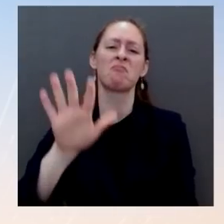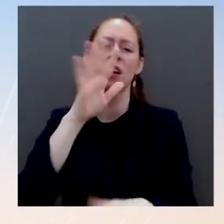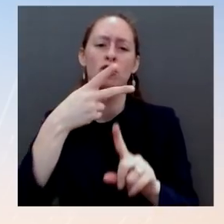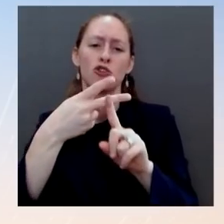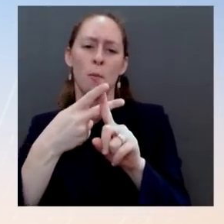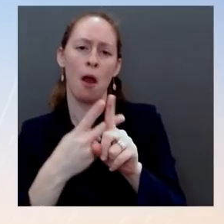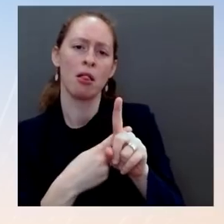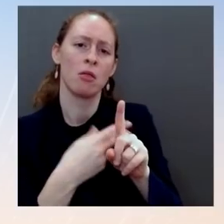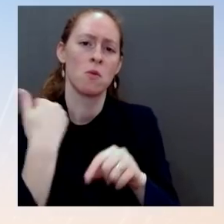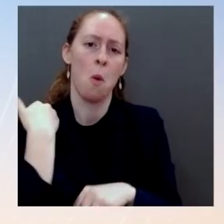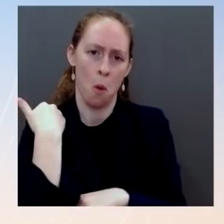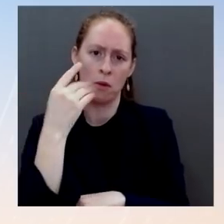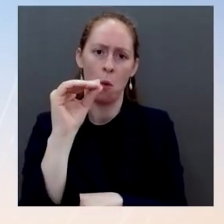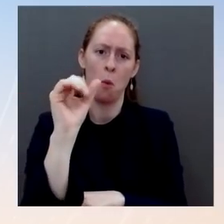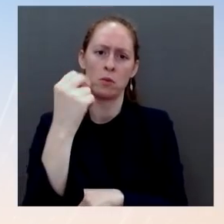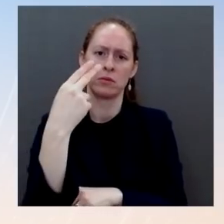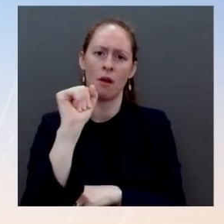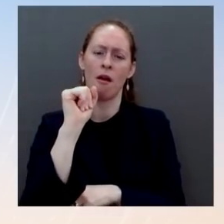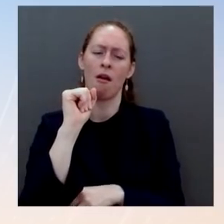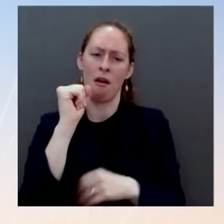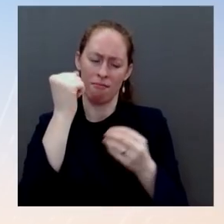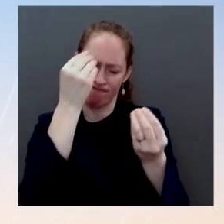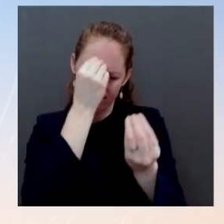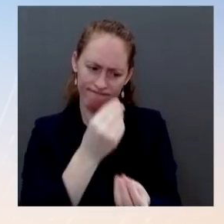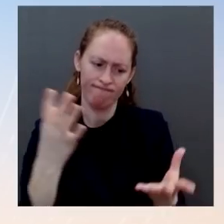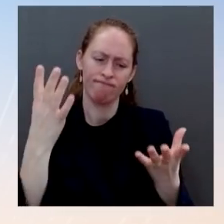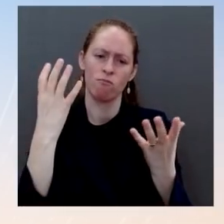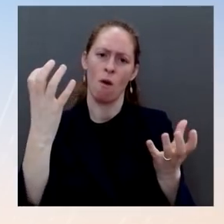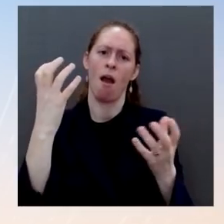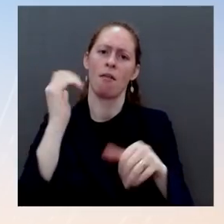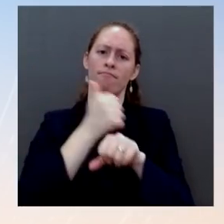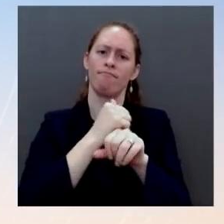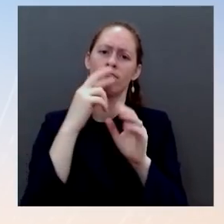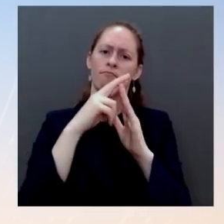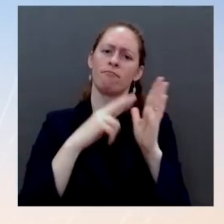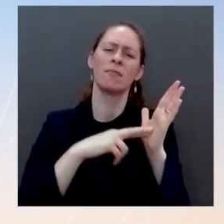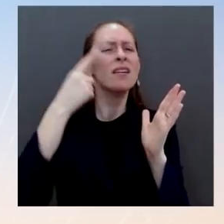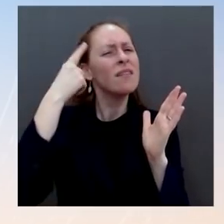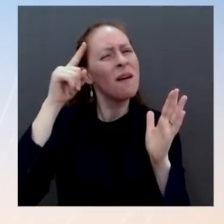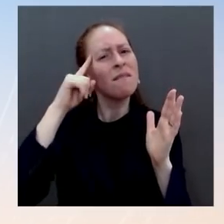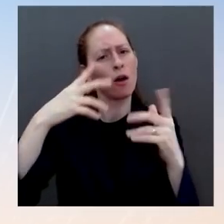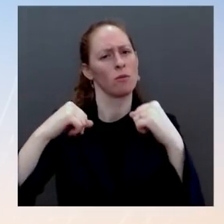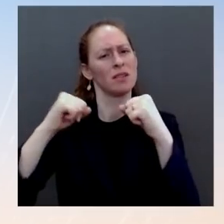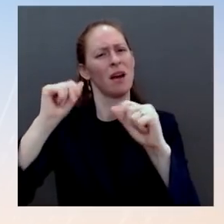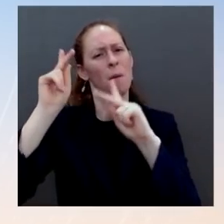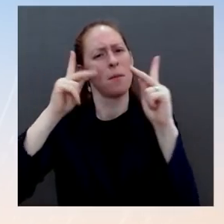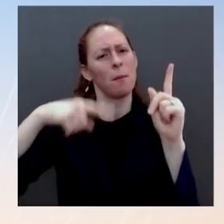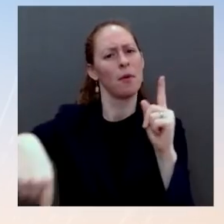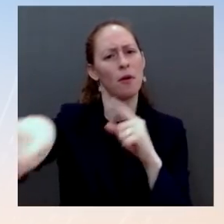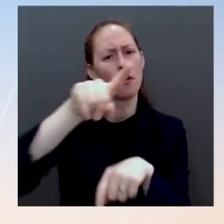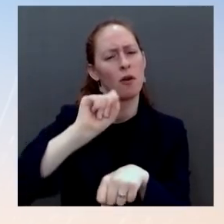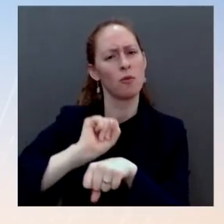was feasible for all employers, including the Postal Service. That was two months ago. OSHA provided several compliance resources